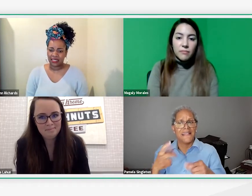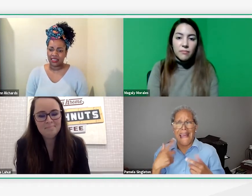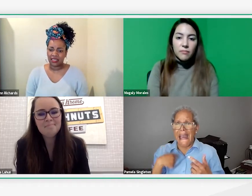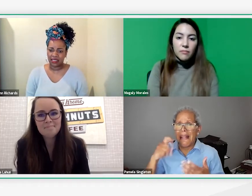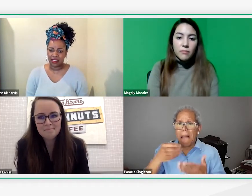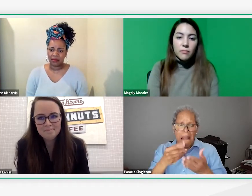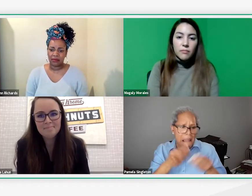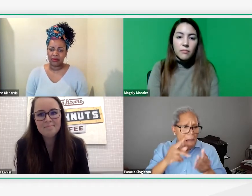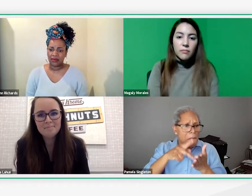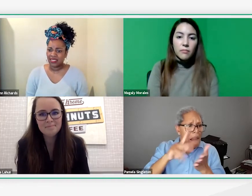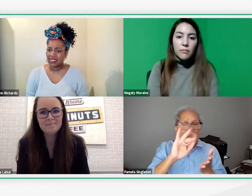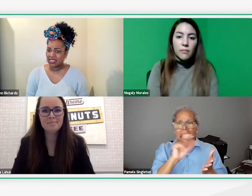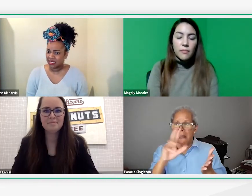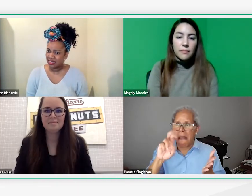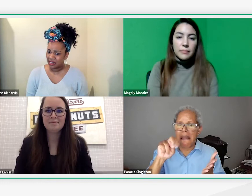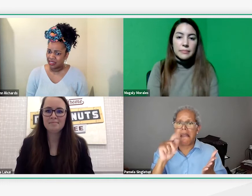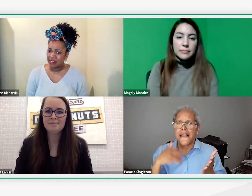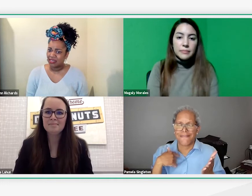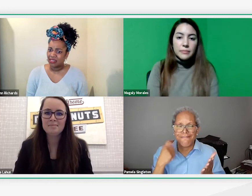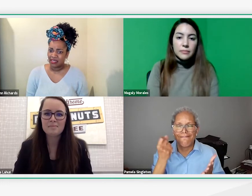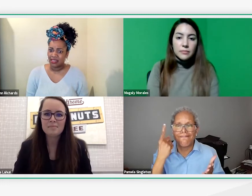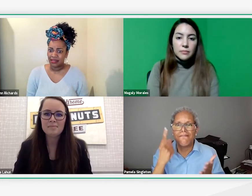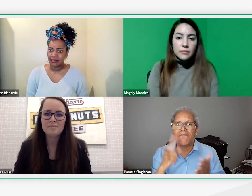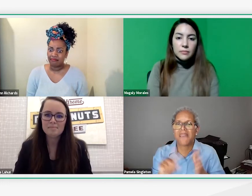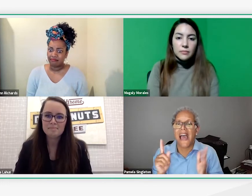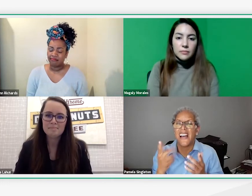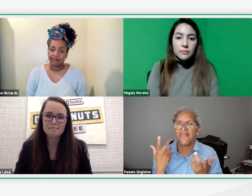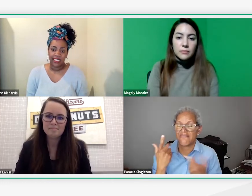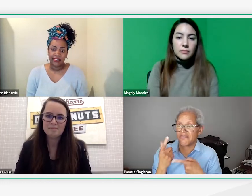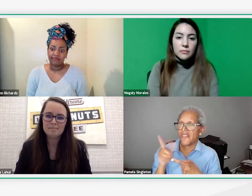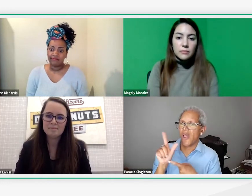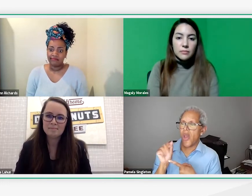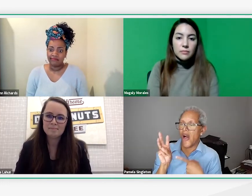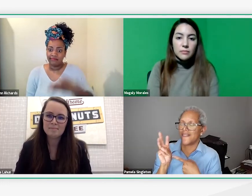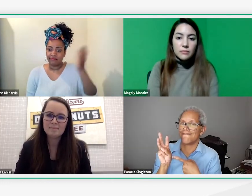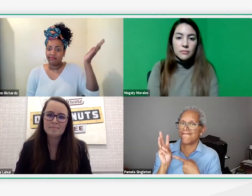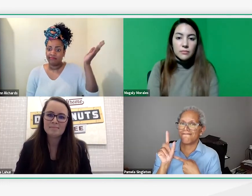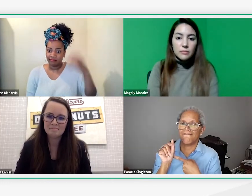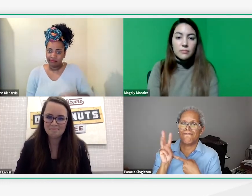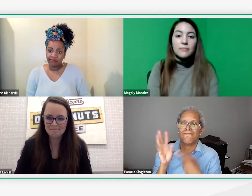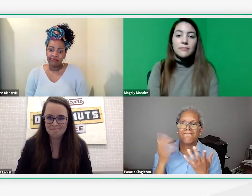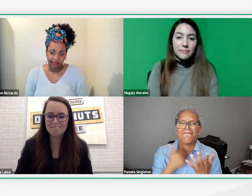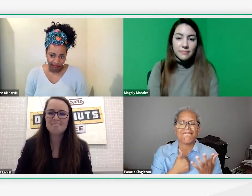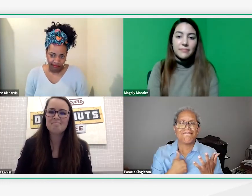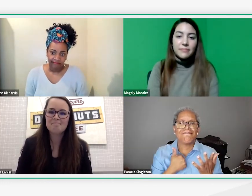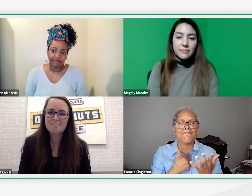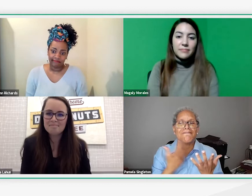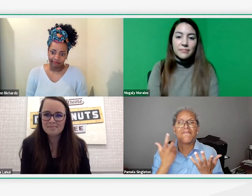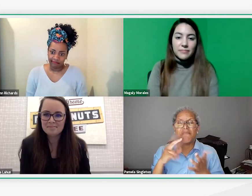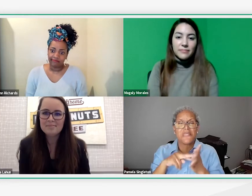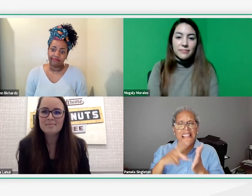That's a tough thing, you know, if you're struggling too, with money.